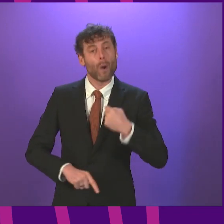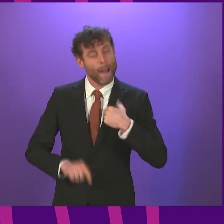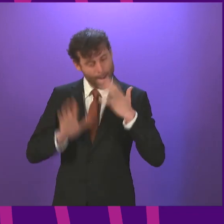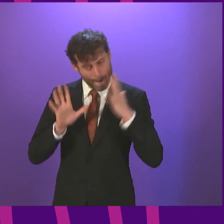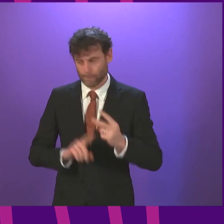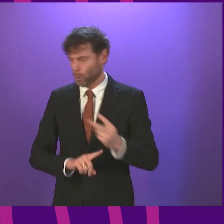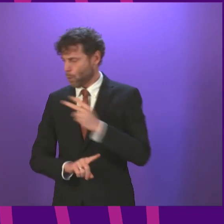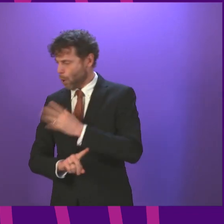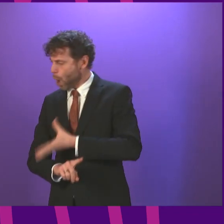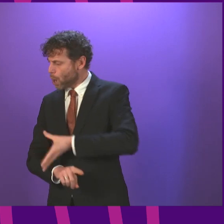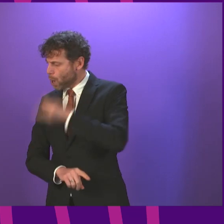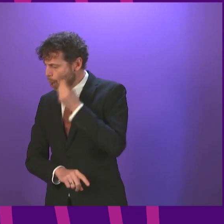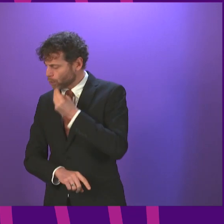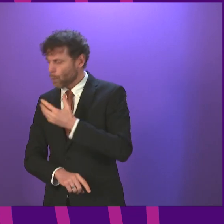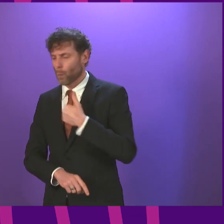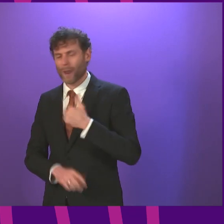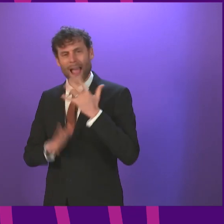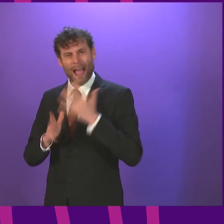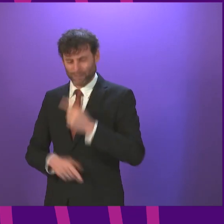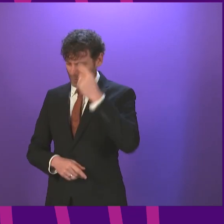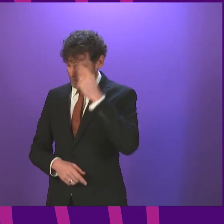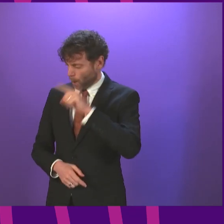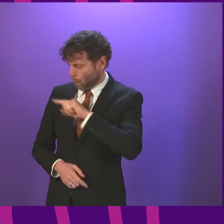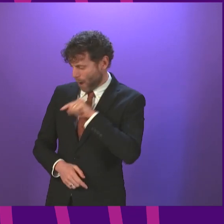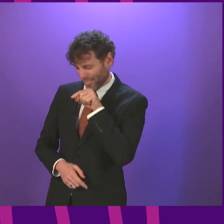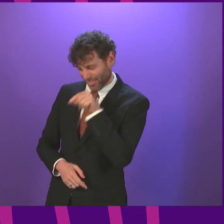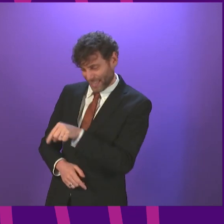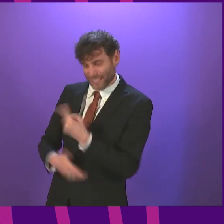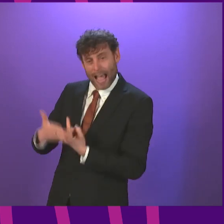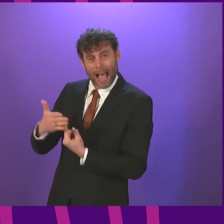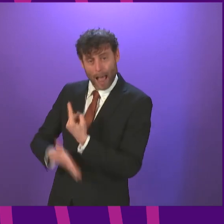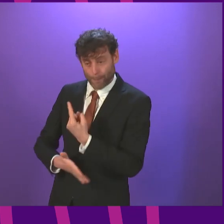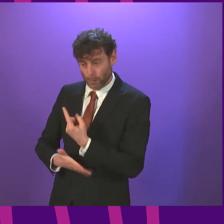at why we got into a position in a judicial review whereby it became indefensible and